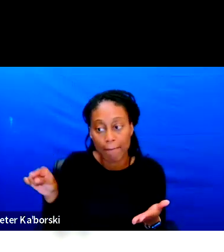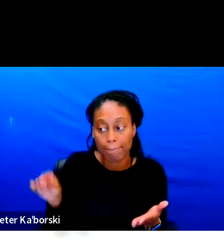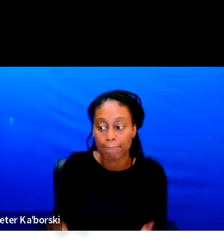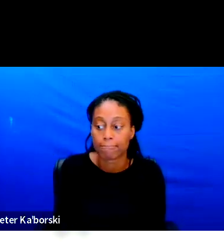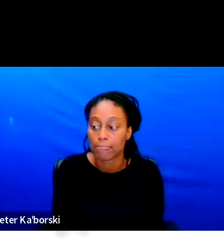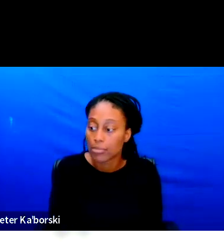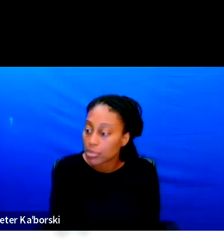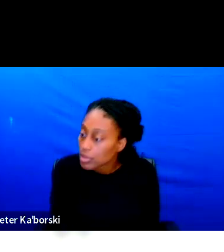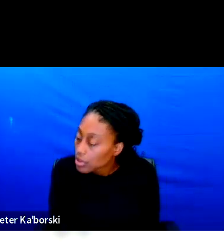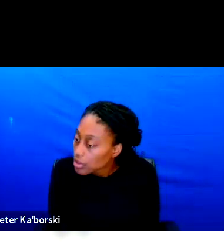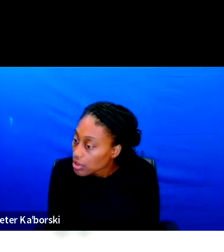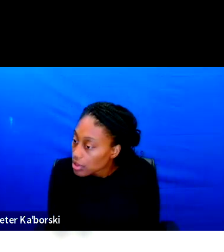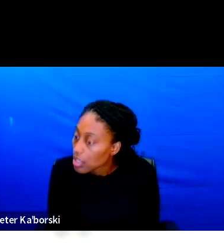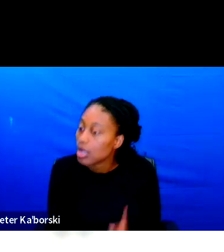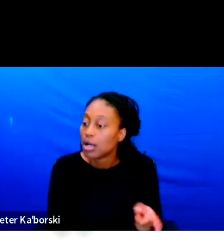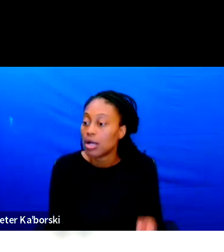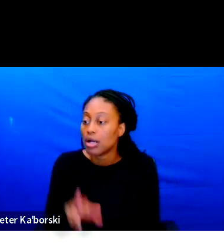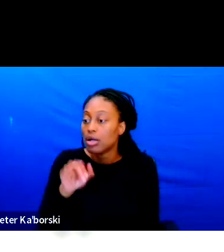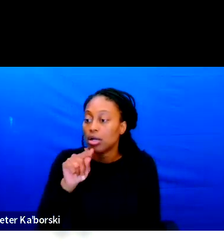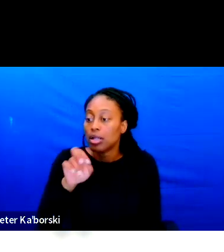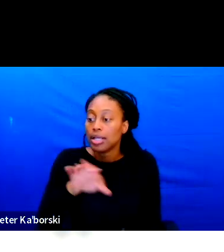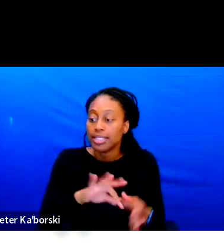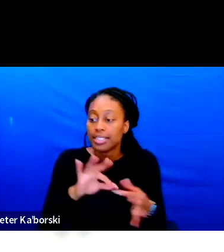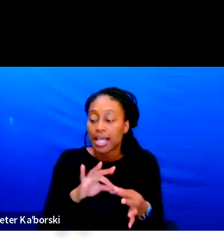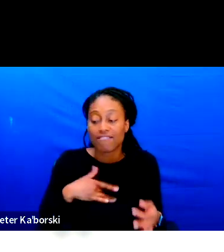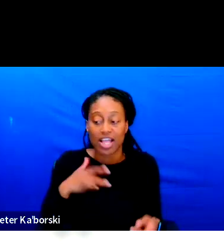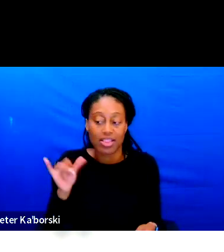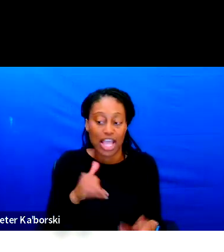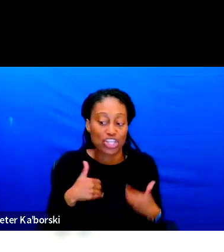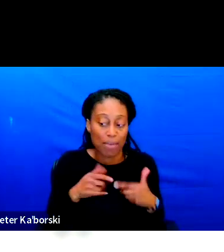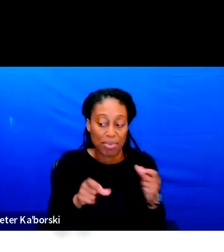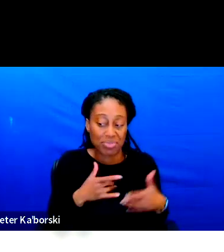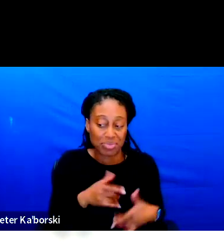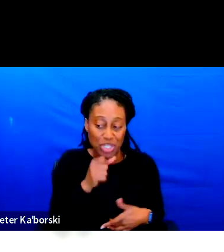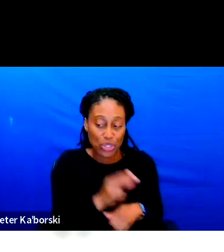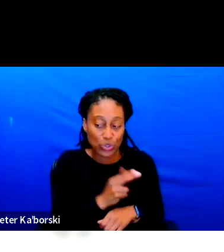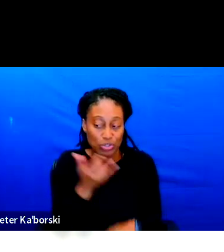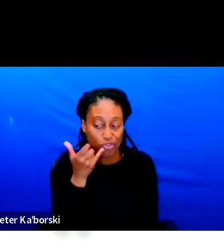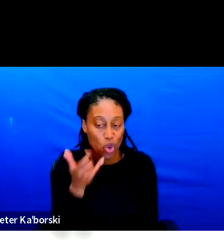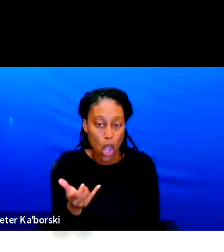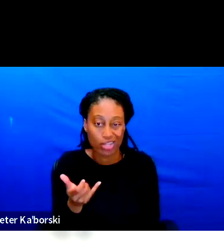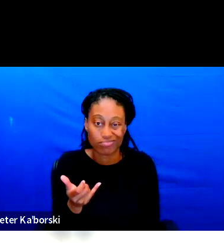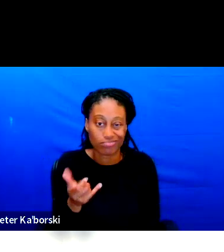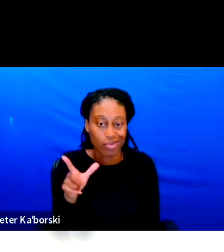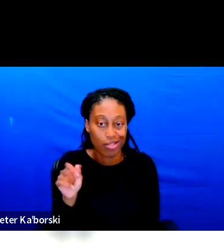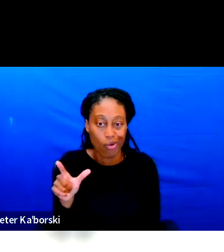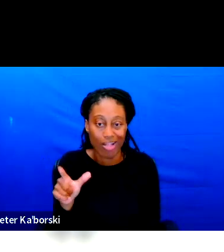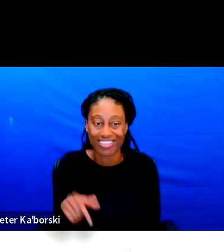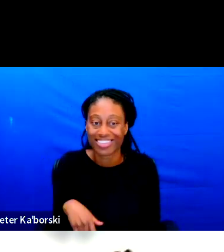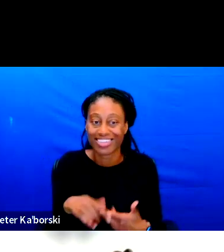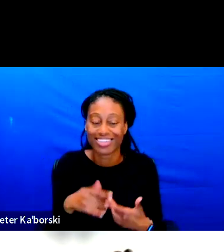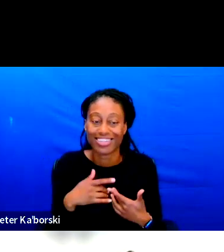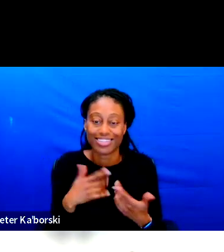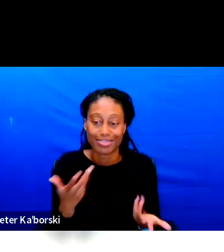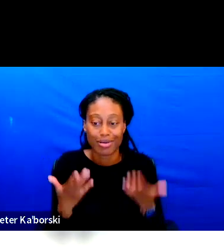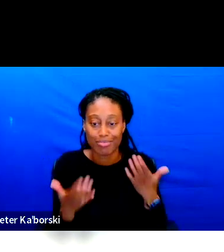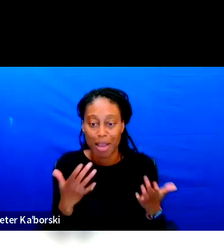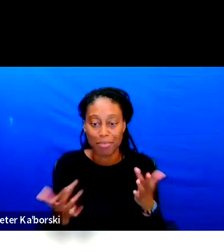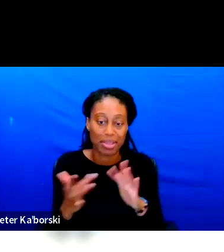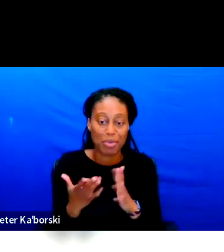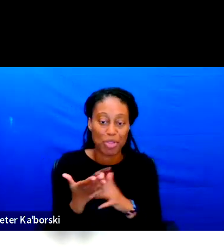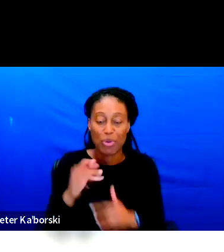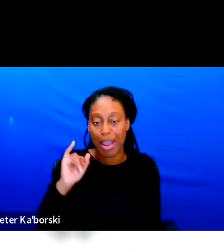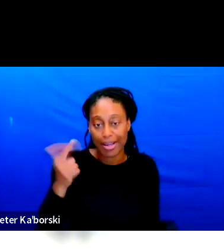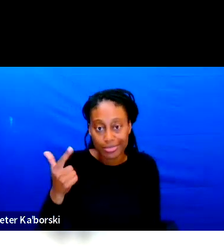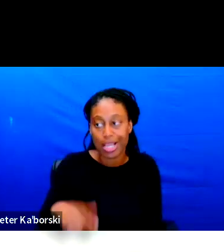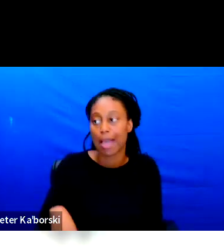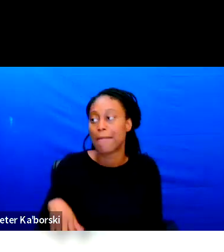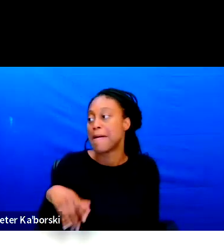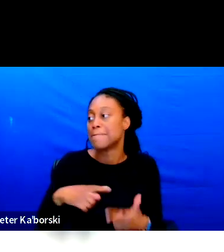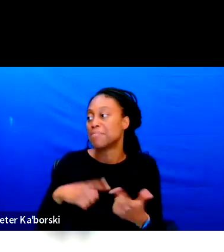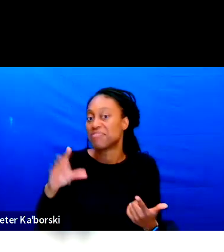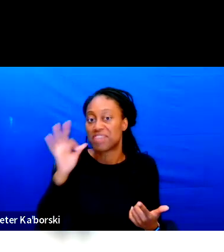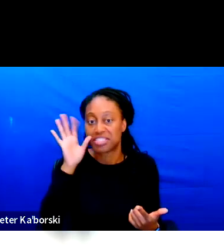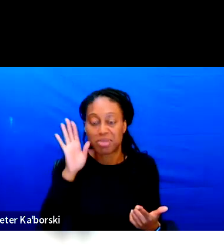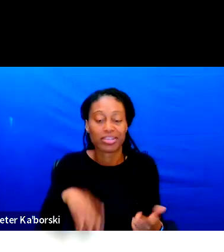Adam Ayers w/ APRIL: Renee comments, I almost feel like younger folks don't use phone calls much. Lol, they're probably hitting you up through Instagram or Facebook and just direct messaging.